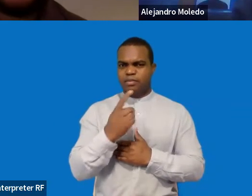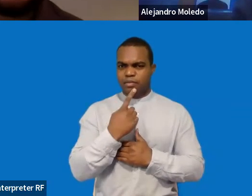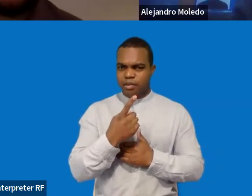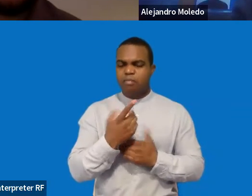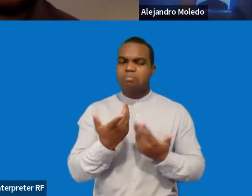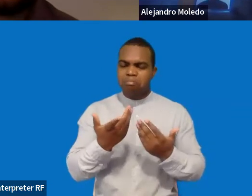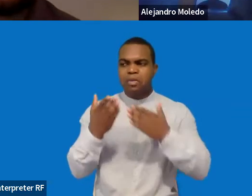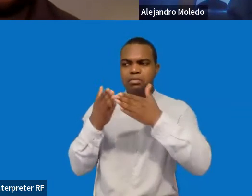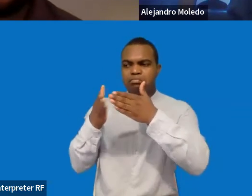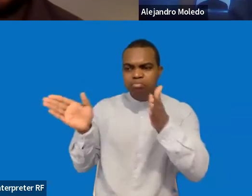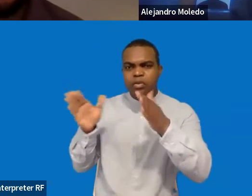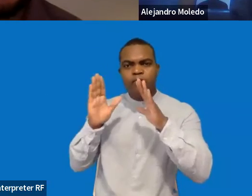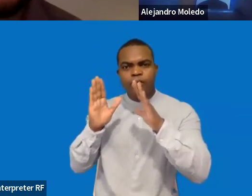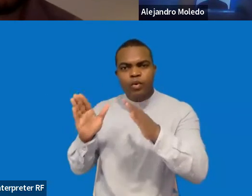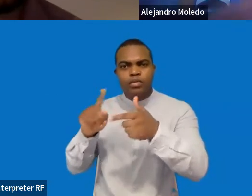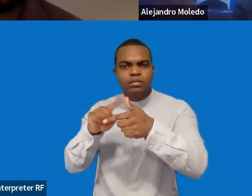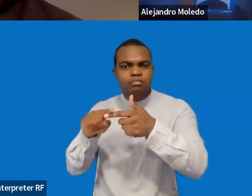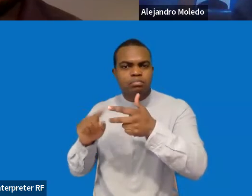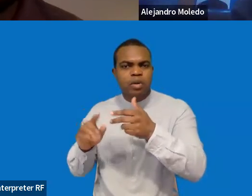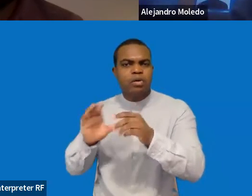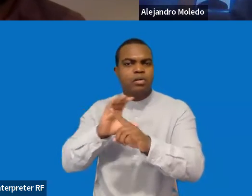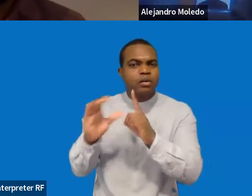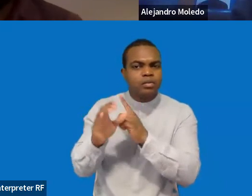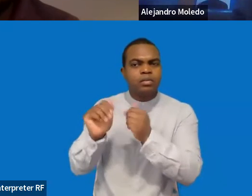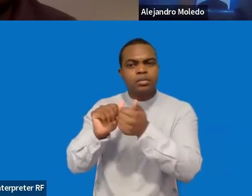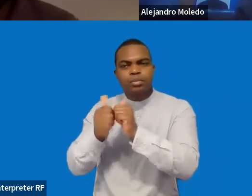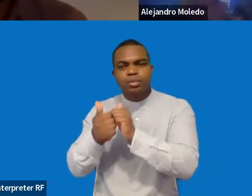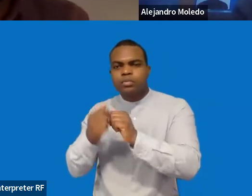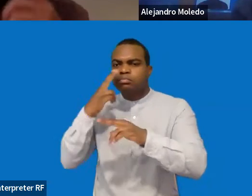And then, the service providers (museums, theaters, gyms...)